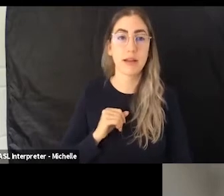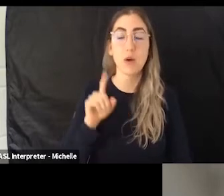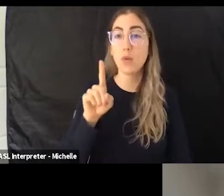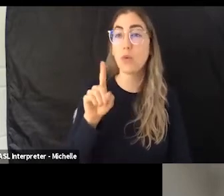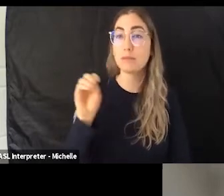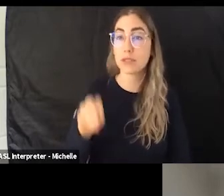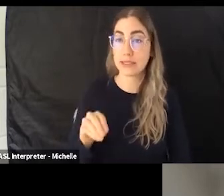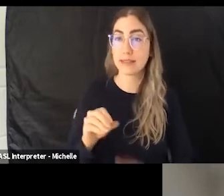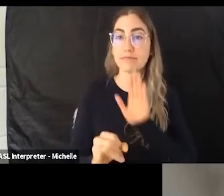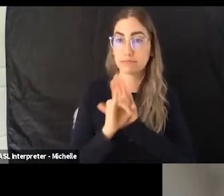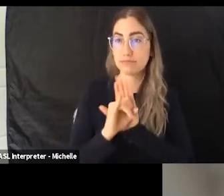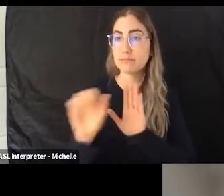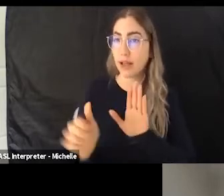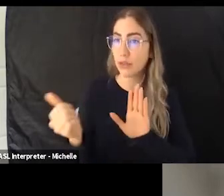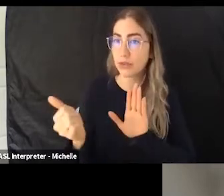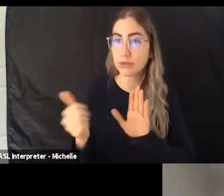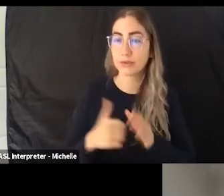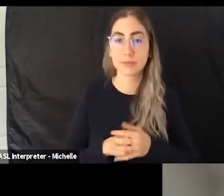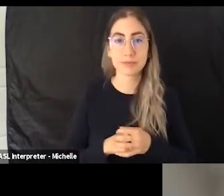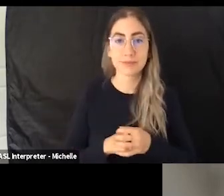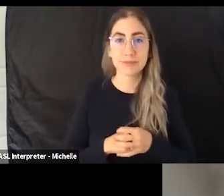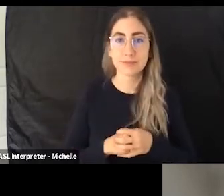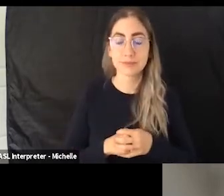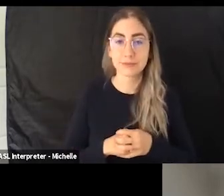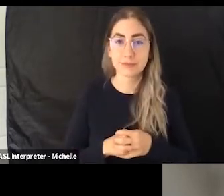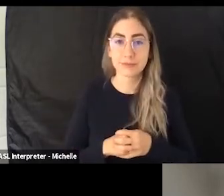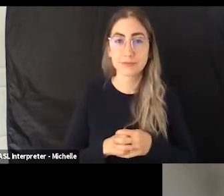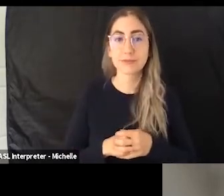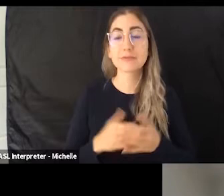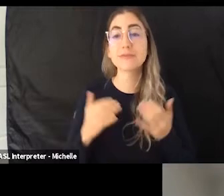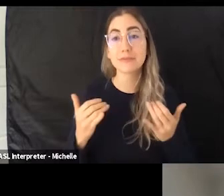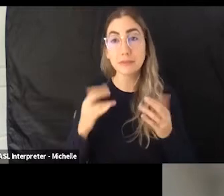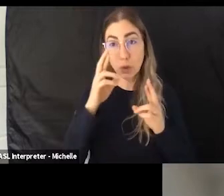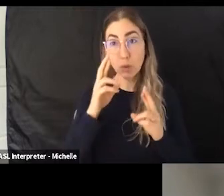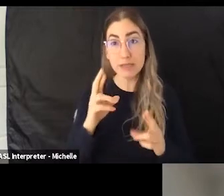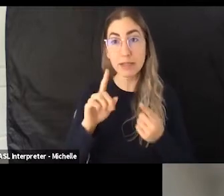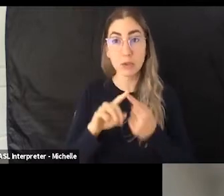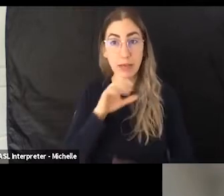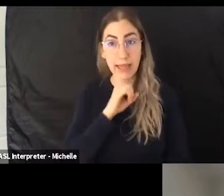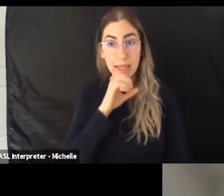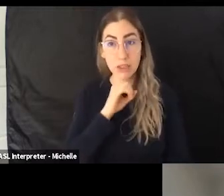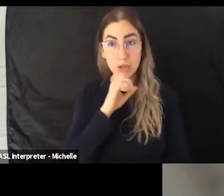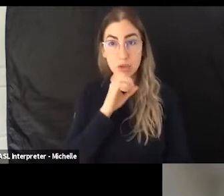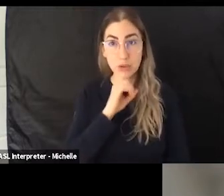1% IDENTIFIED AS OTHER. NOW, WITH RESPECT TO AGE CATEGORY, THEY NOW, WITH RESPECT TO AGE CATEGORY, THEY REALLY FELL INTO TWO